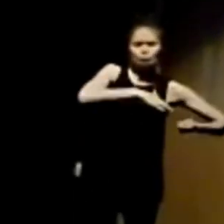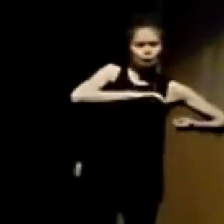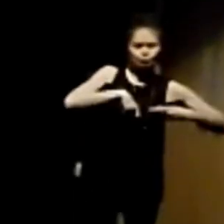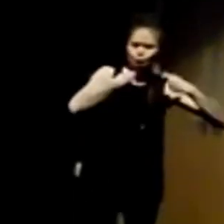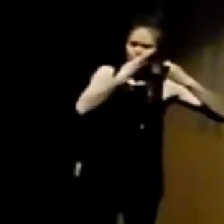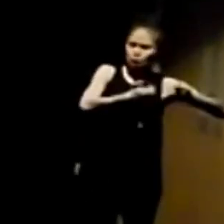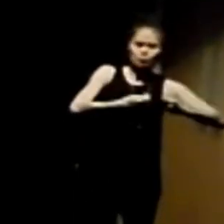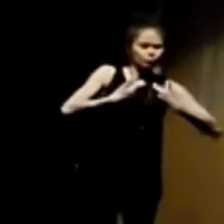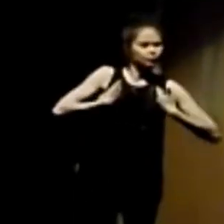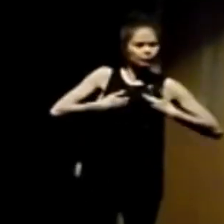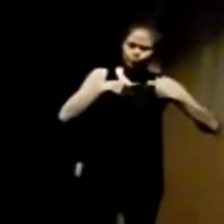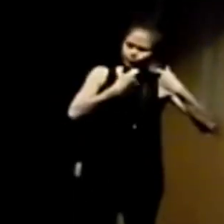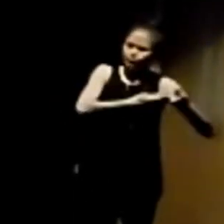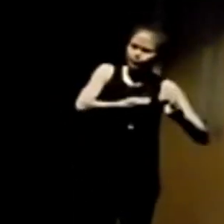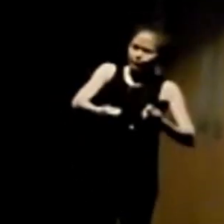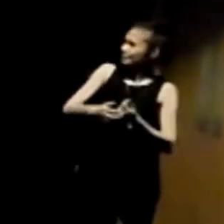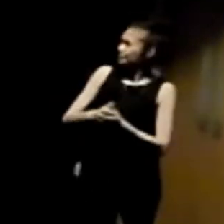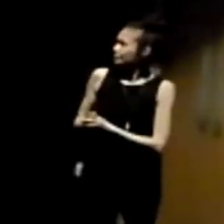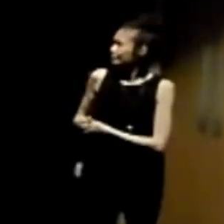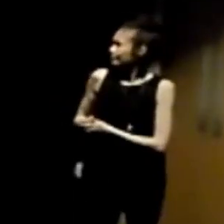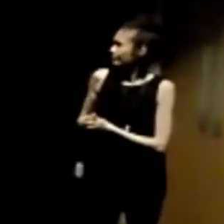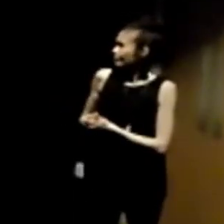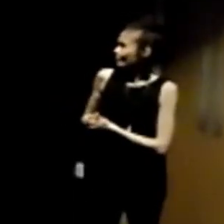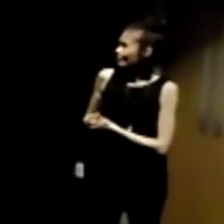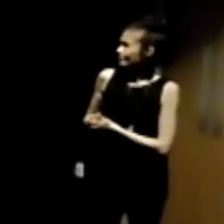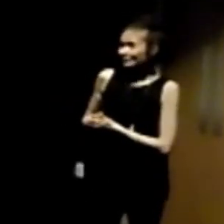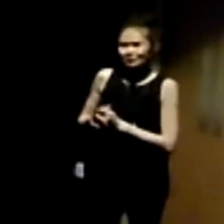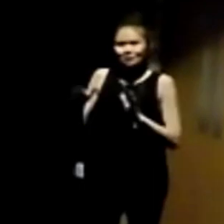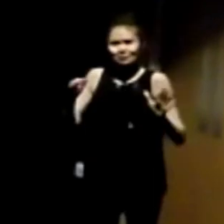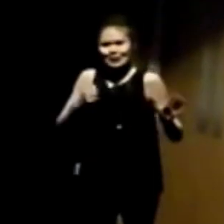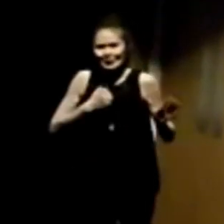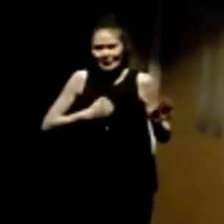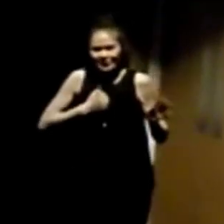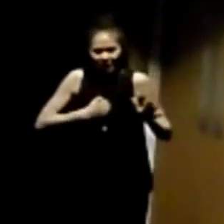and all the rest of it. But we haven't got time to talk about any of that so